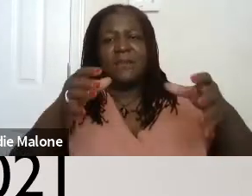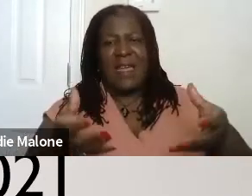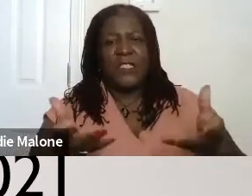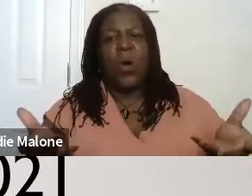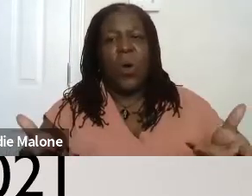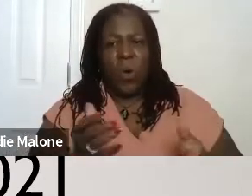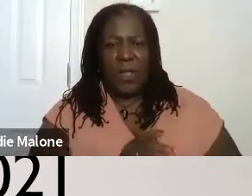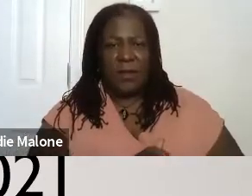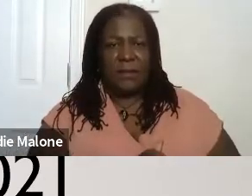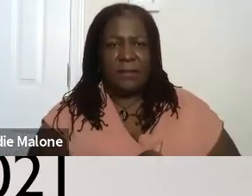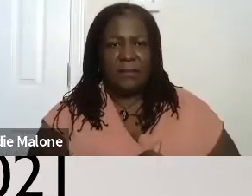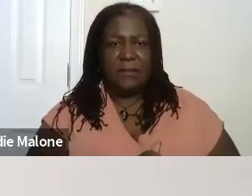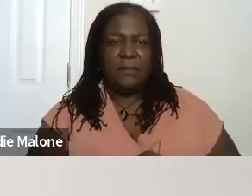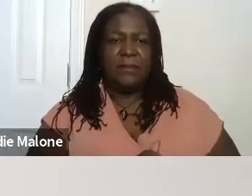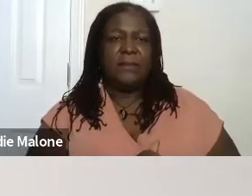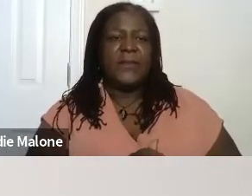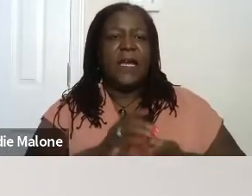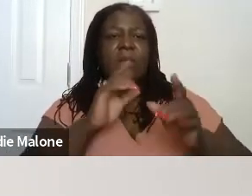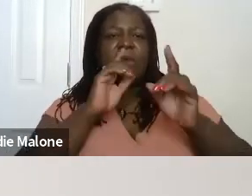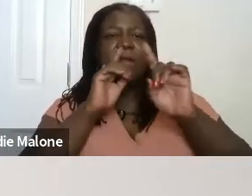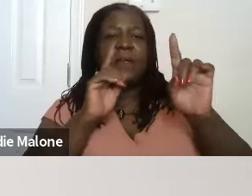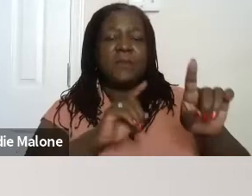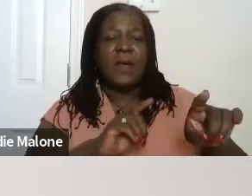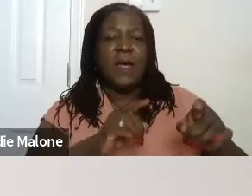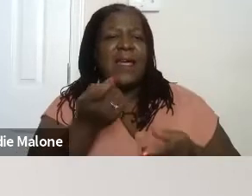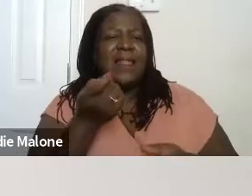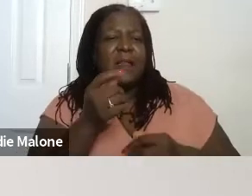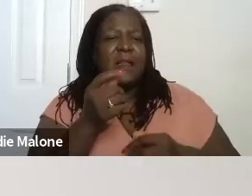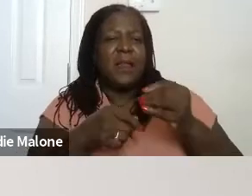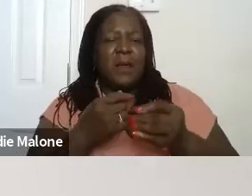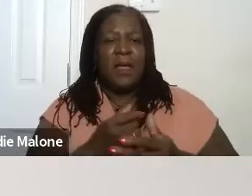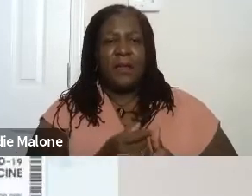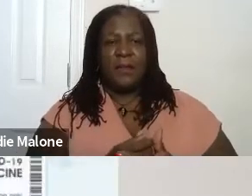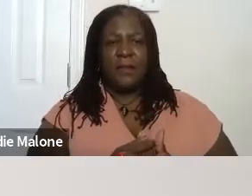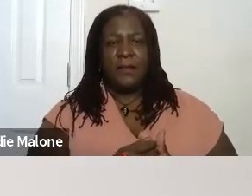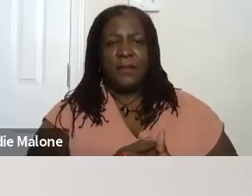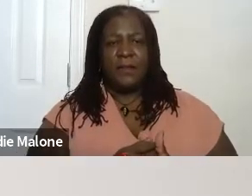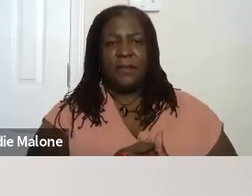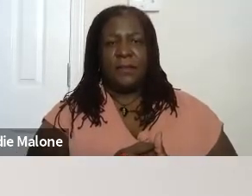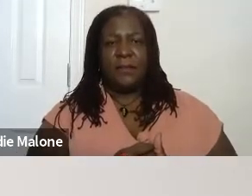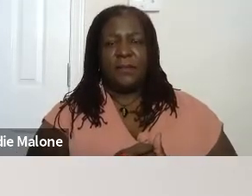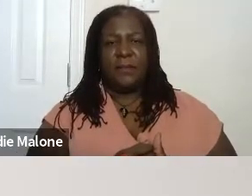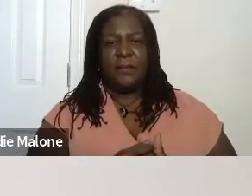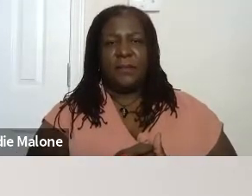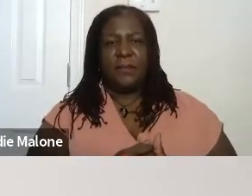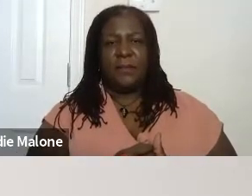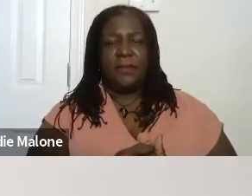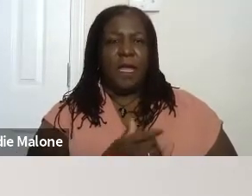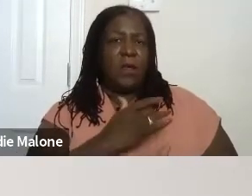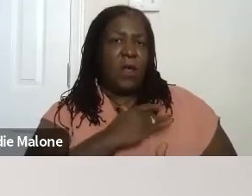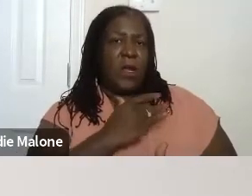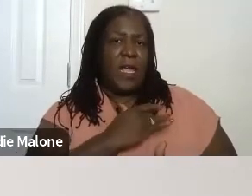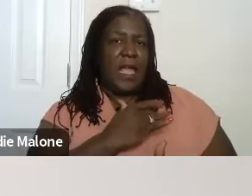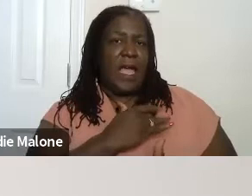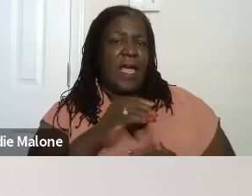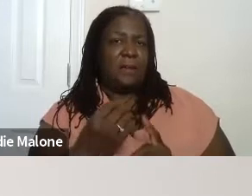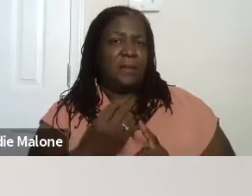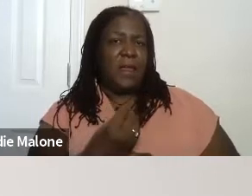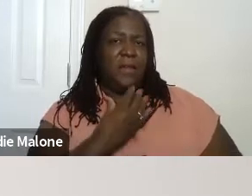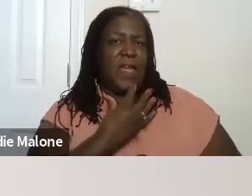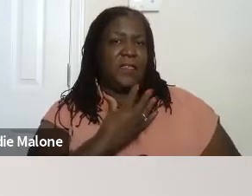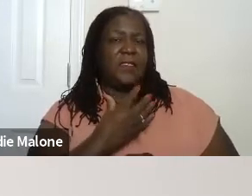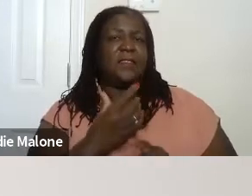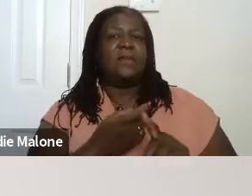I wanted to talk just a little bit about the talk about cardiac effects from the vaccine.